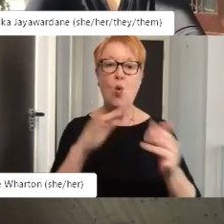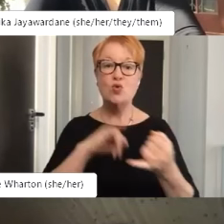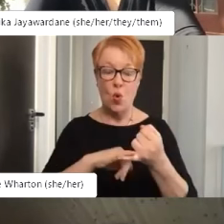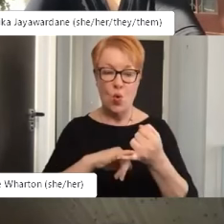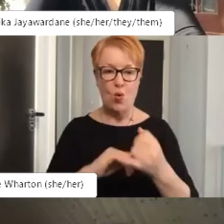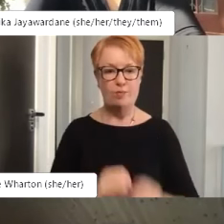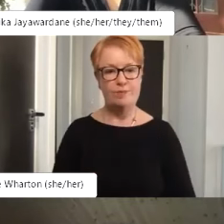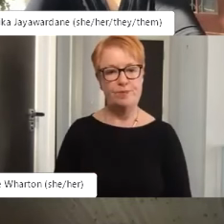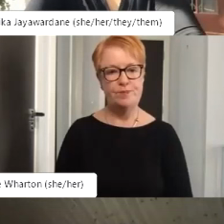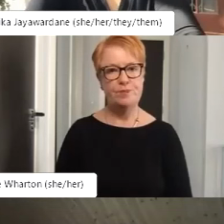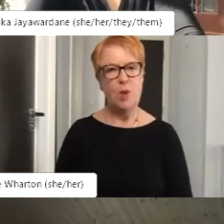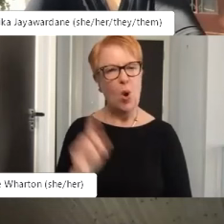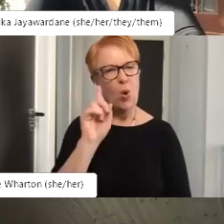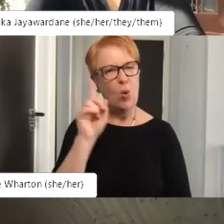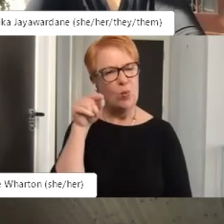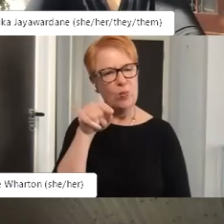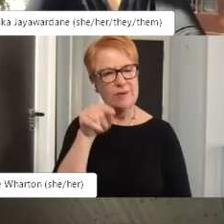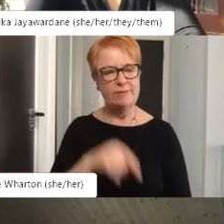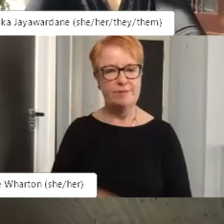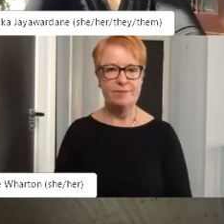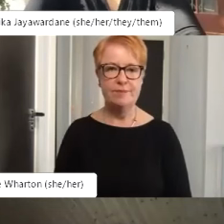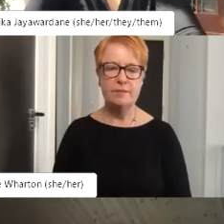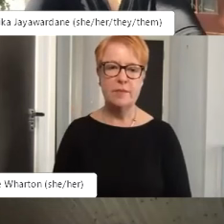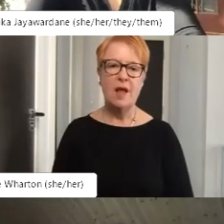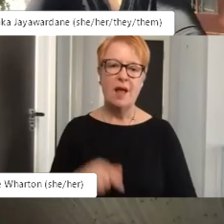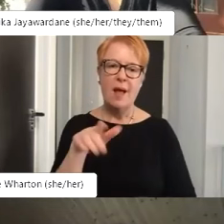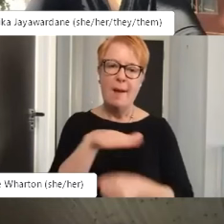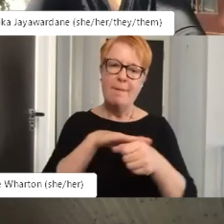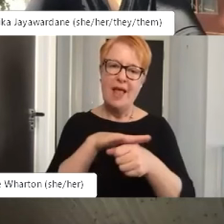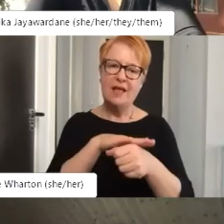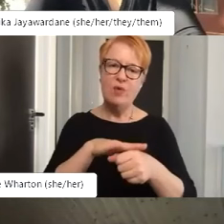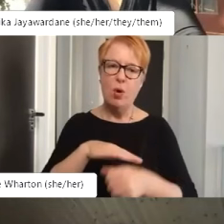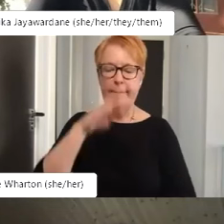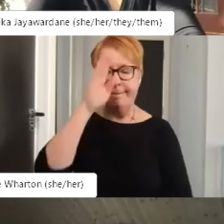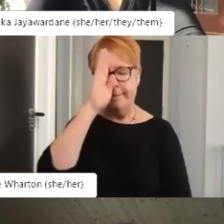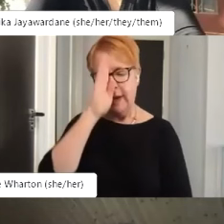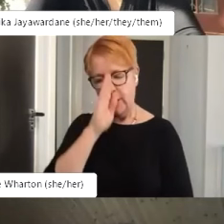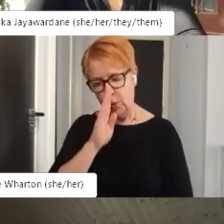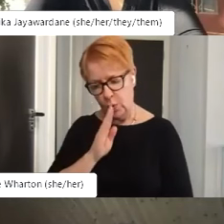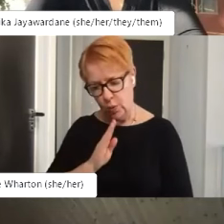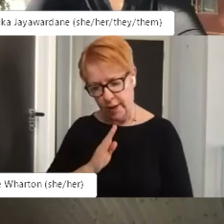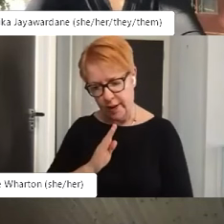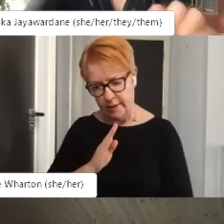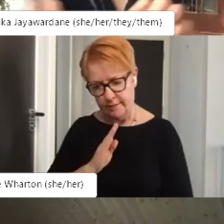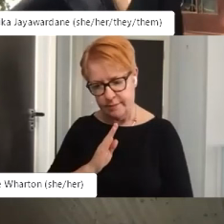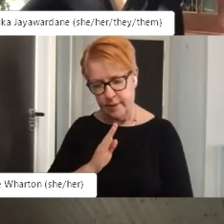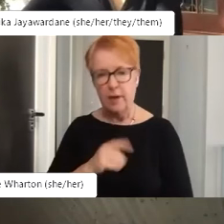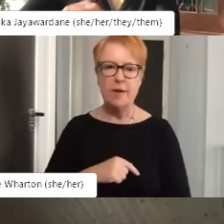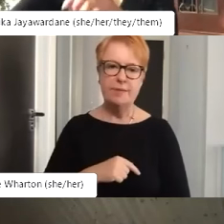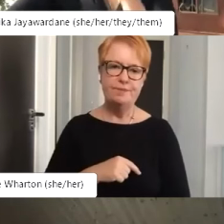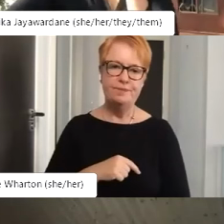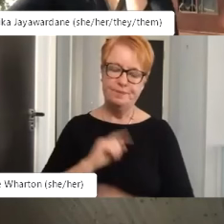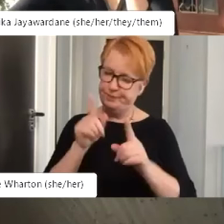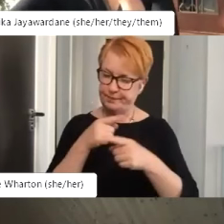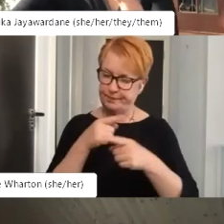place for melancholy, melancholia, which is - you can't be cured, but it can be soothed or eased.